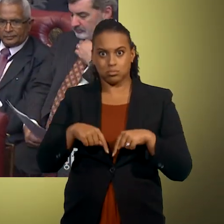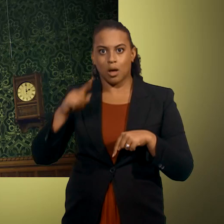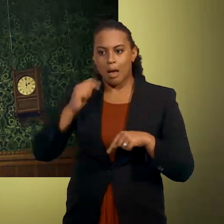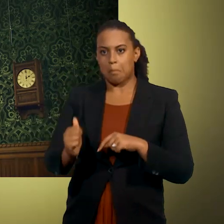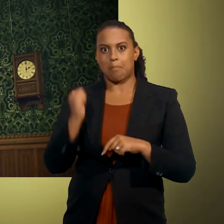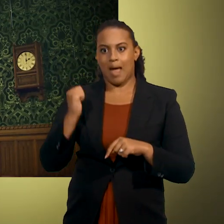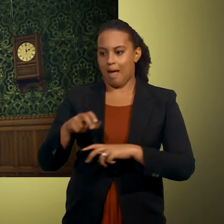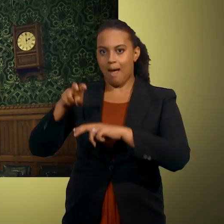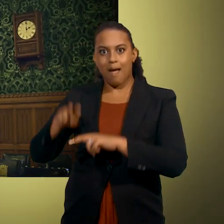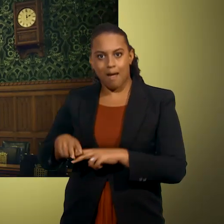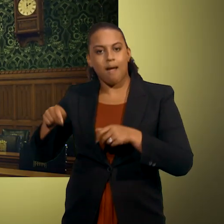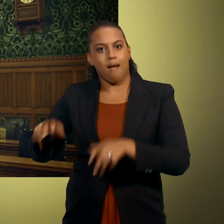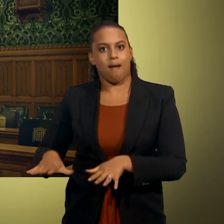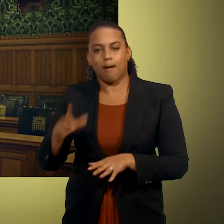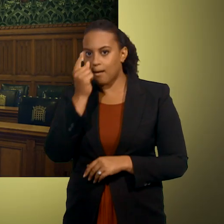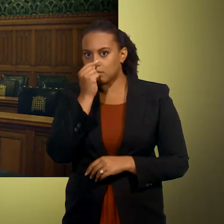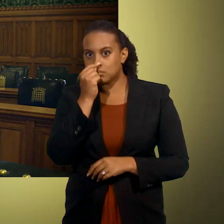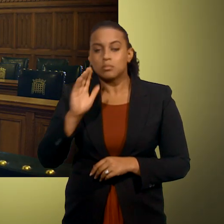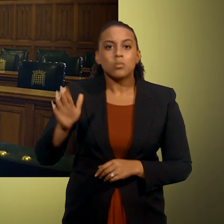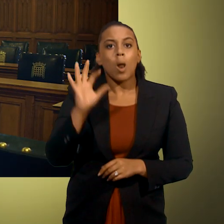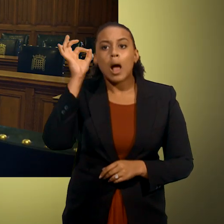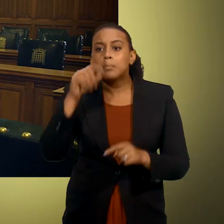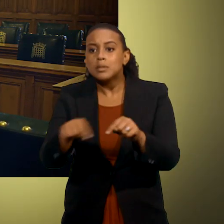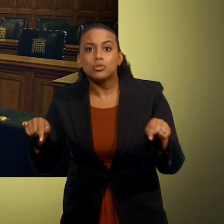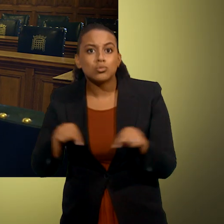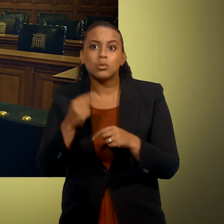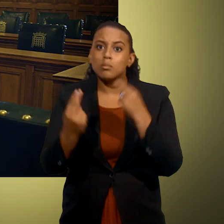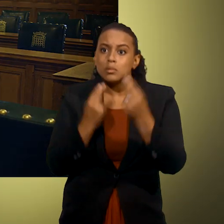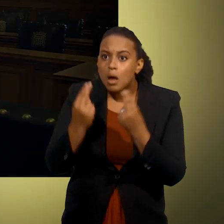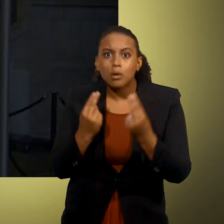All committee and dining rooms have step-free access.